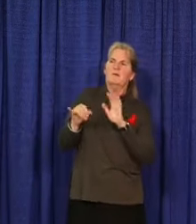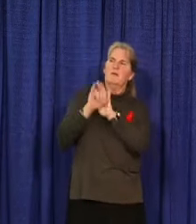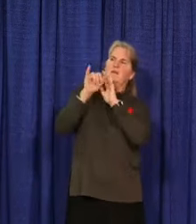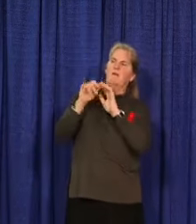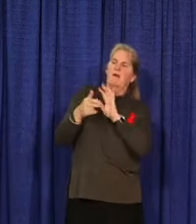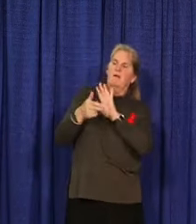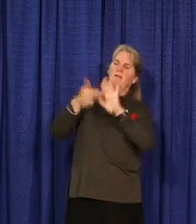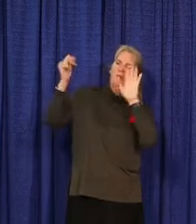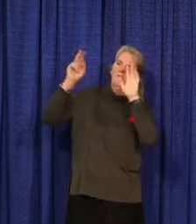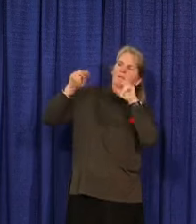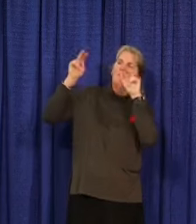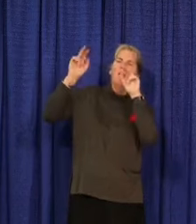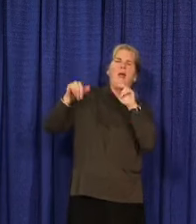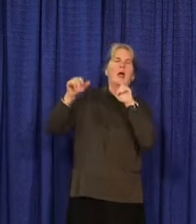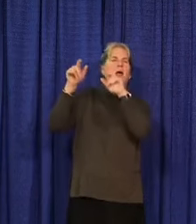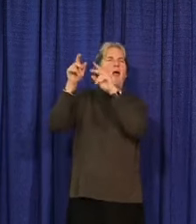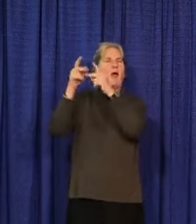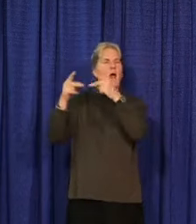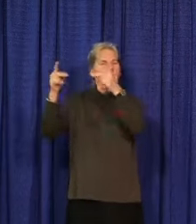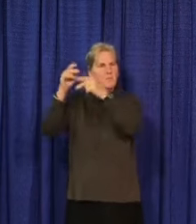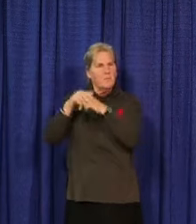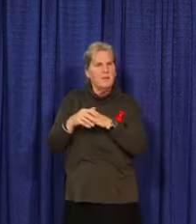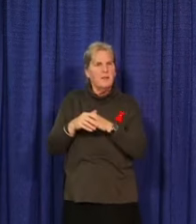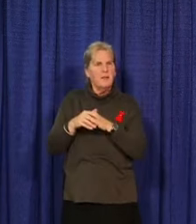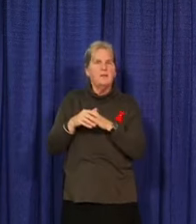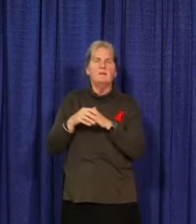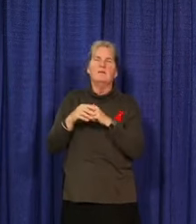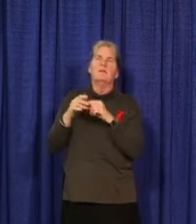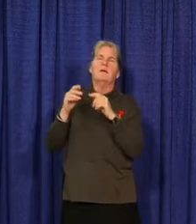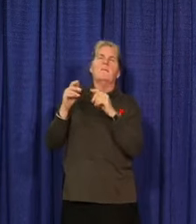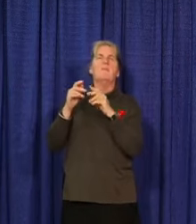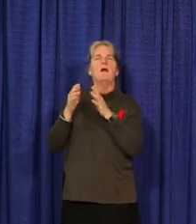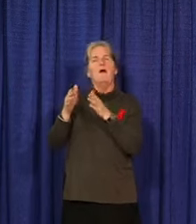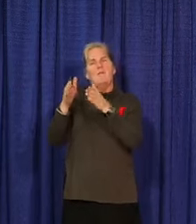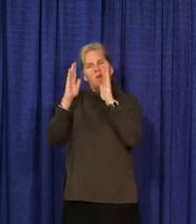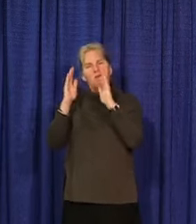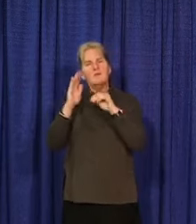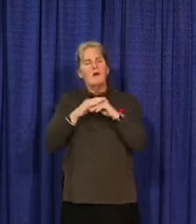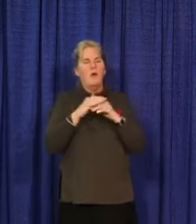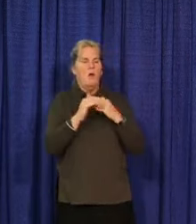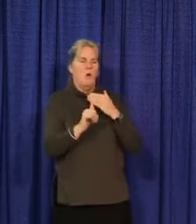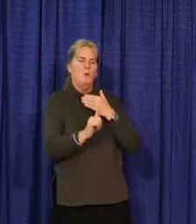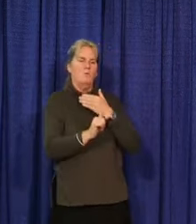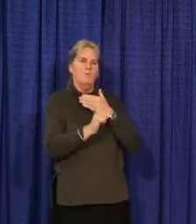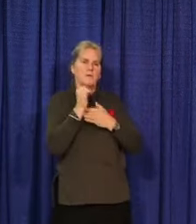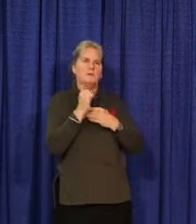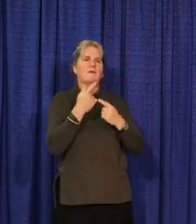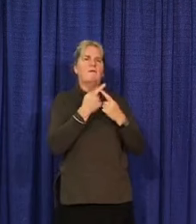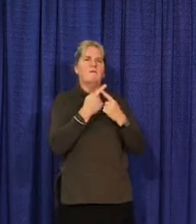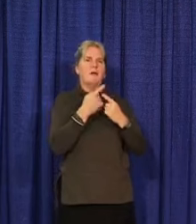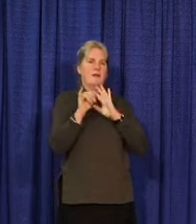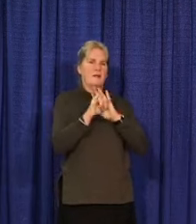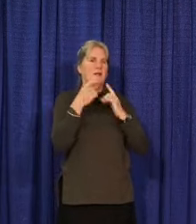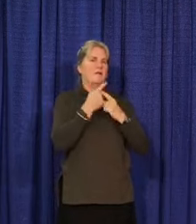community based on our own assessment of risk, rather than what public health professionals have identified.